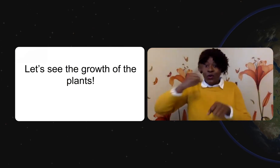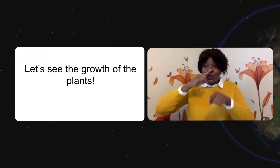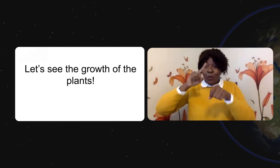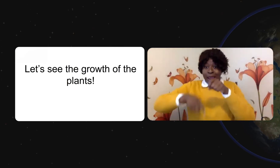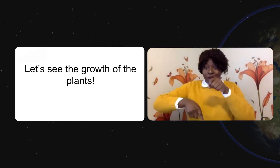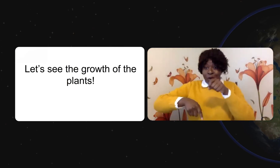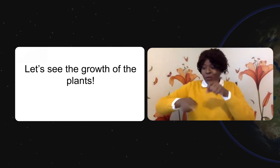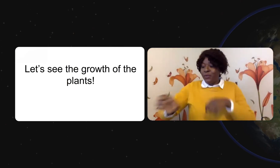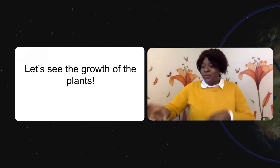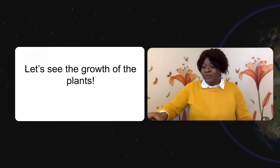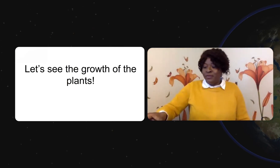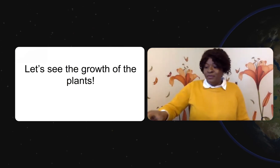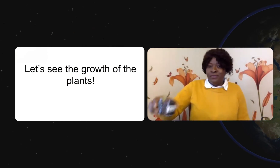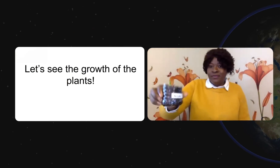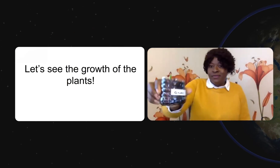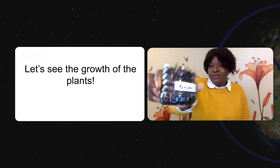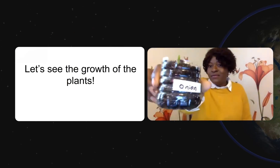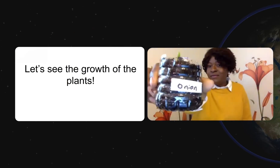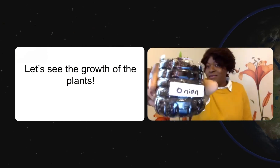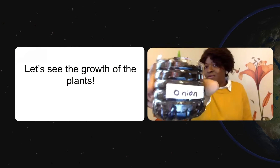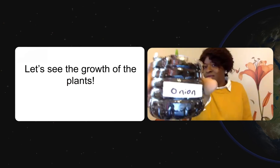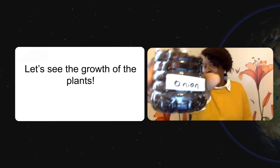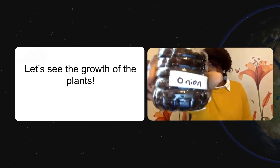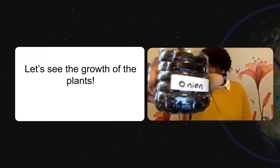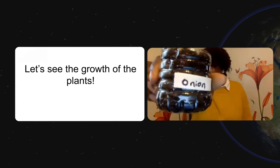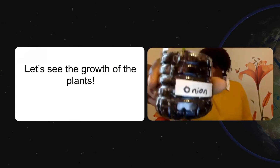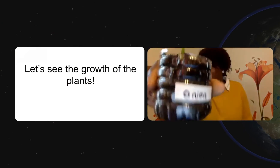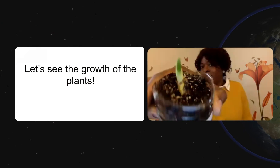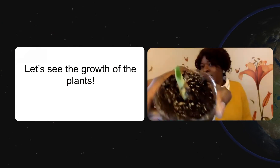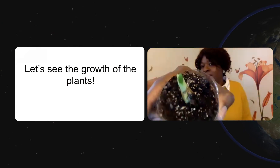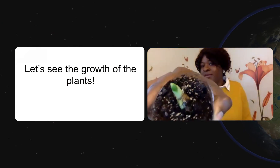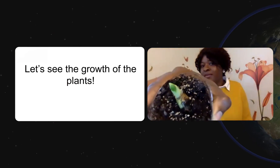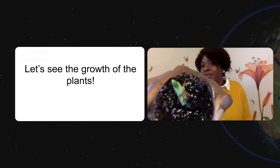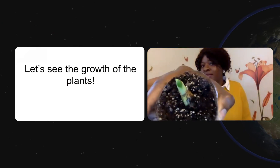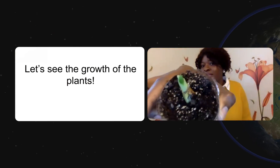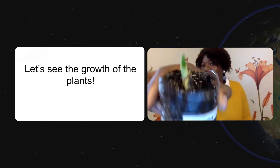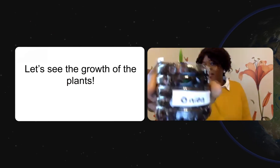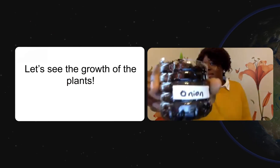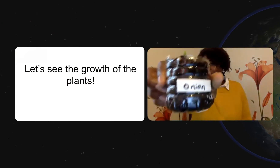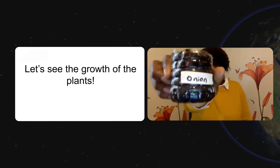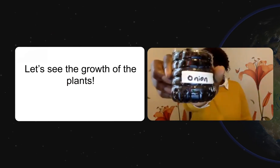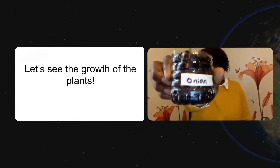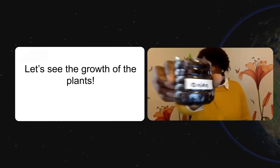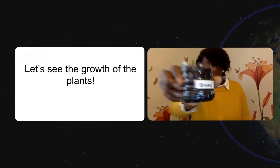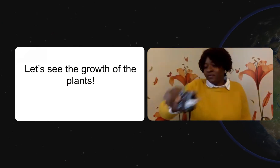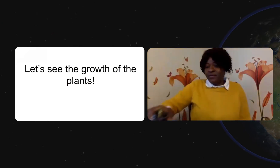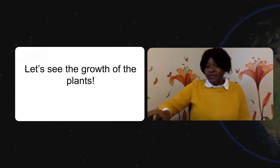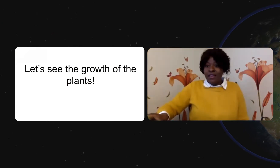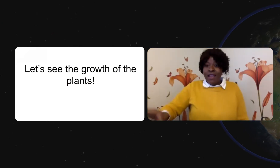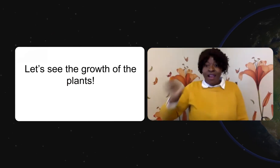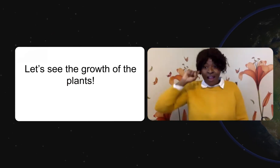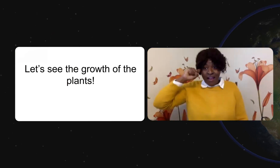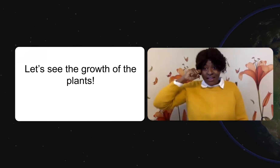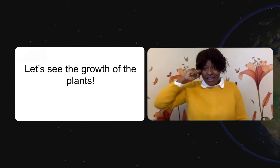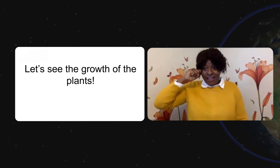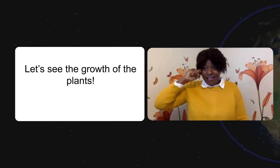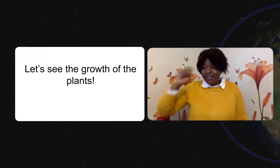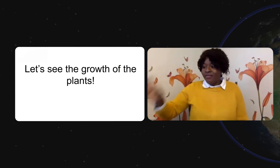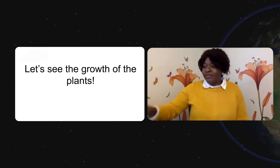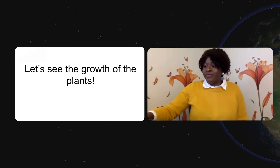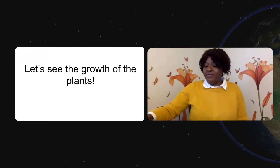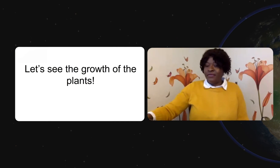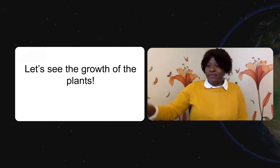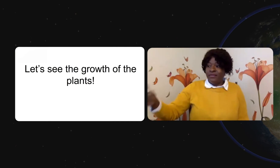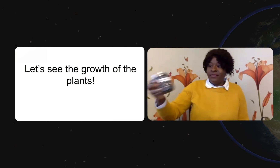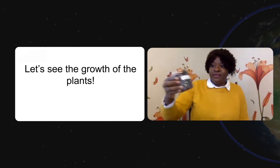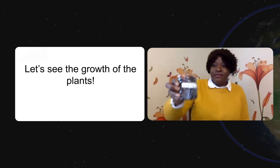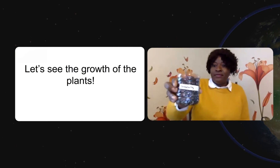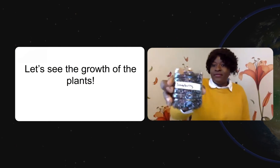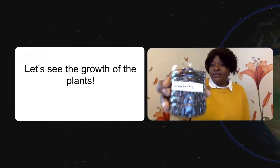That's an onion.